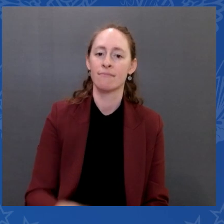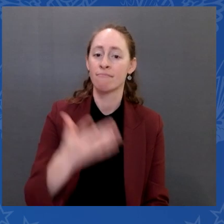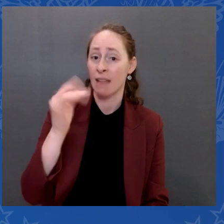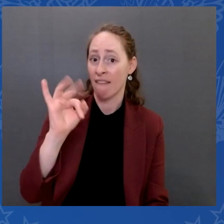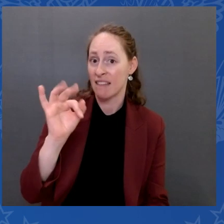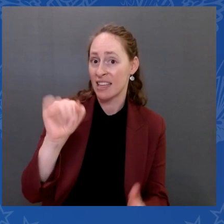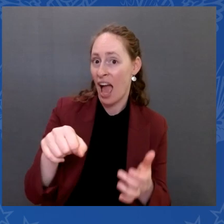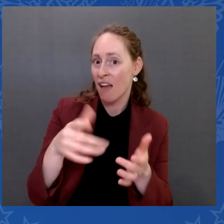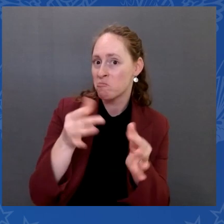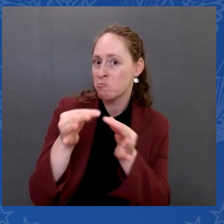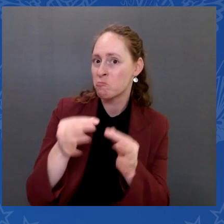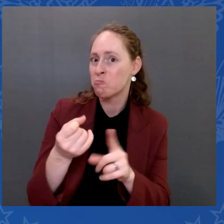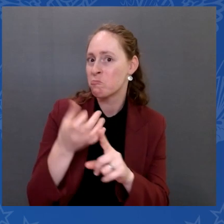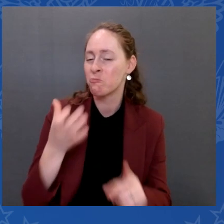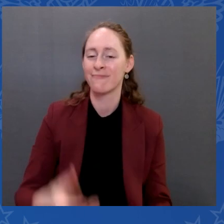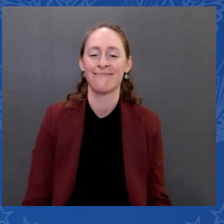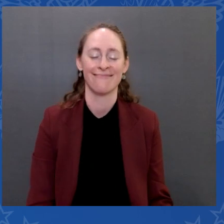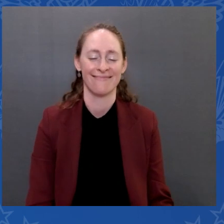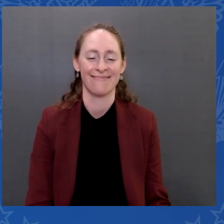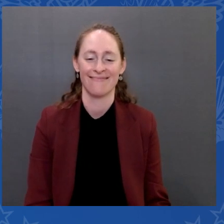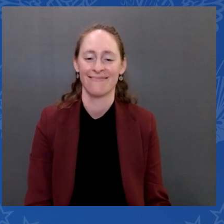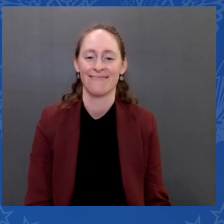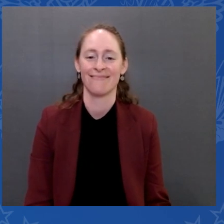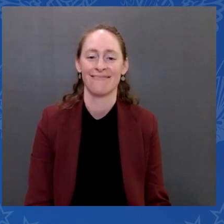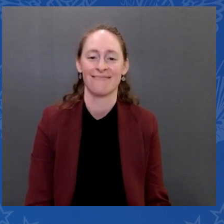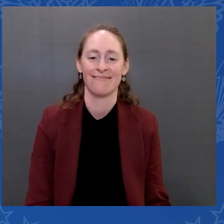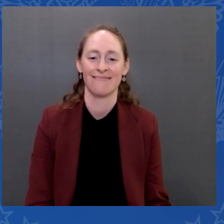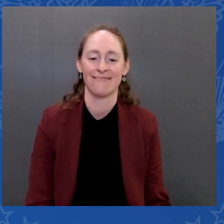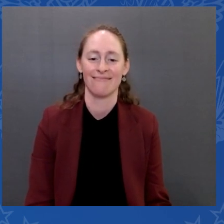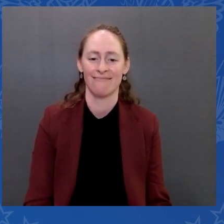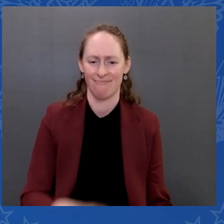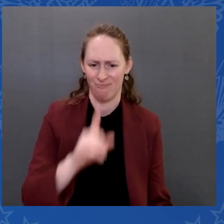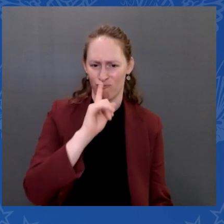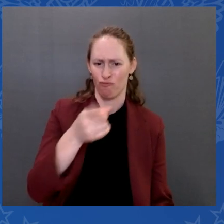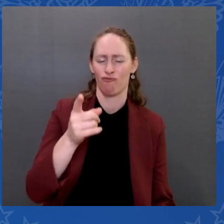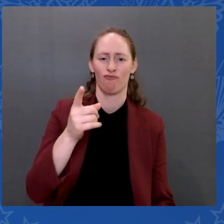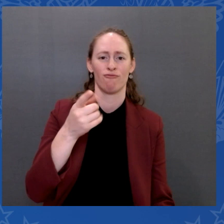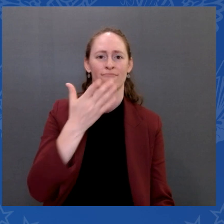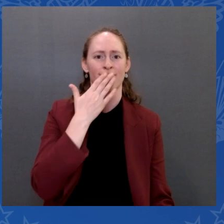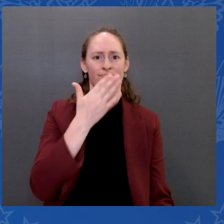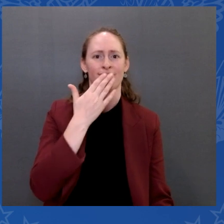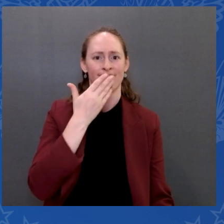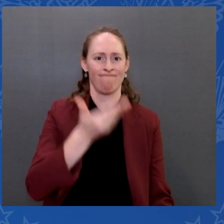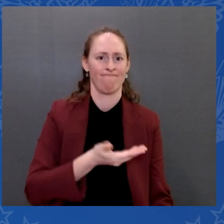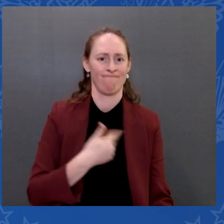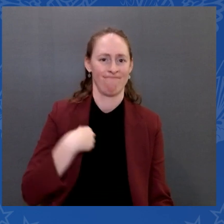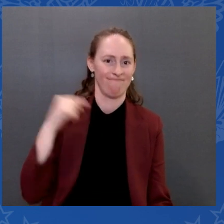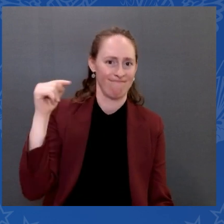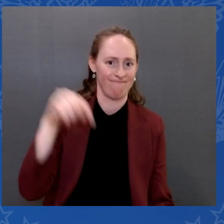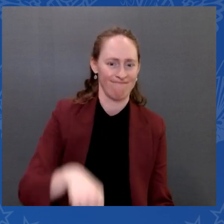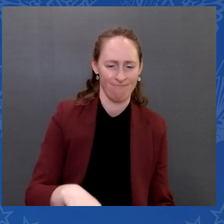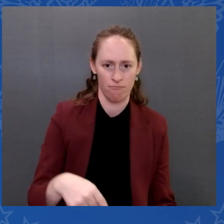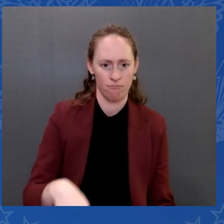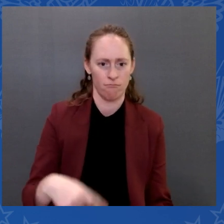for including me in this really important conversation. It's a real honor to represent the medical technology industry here.